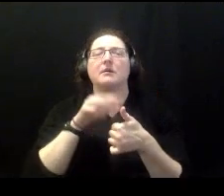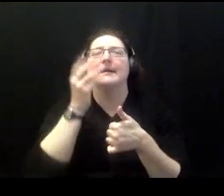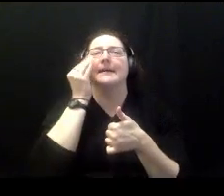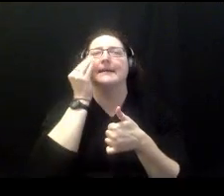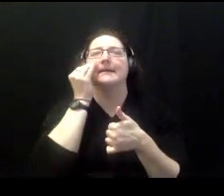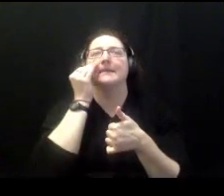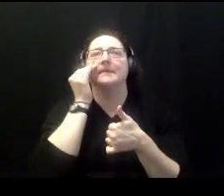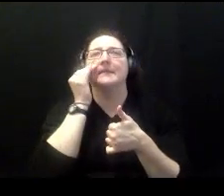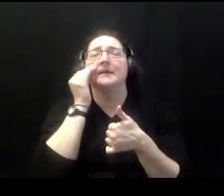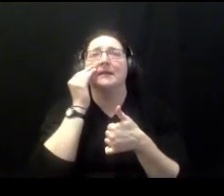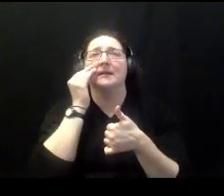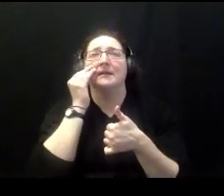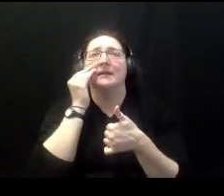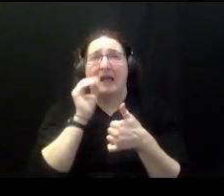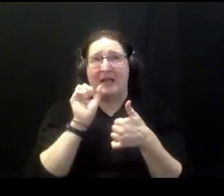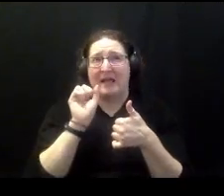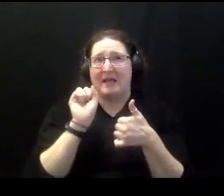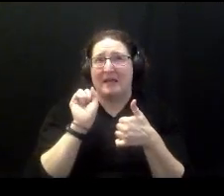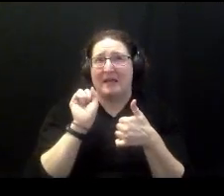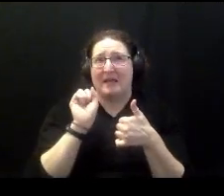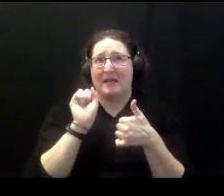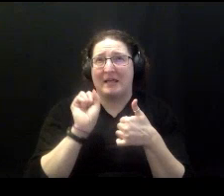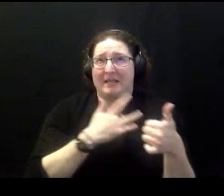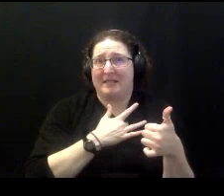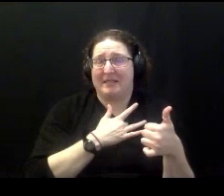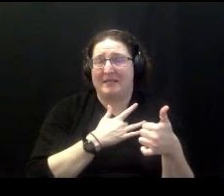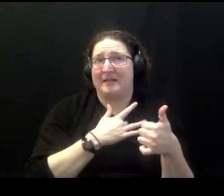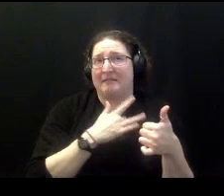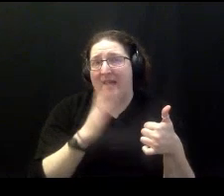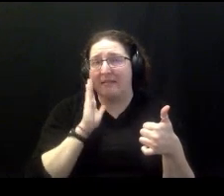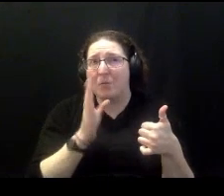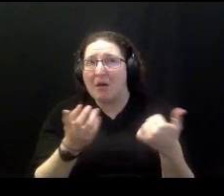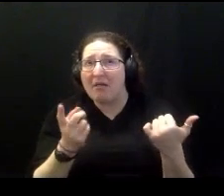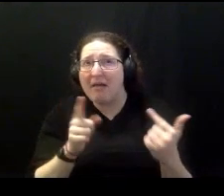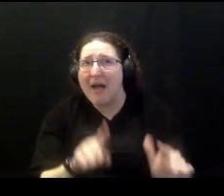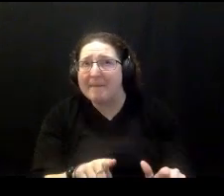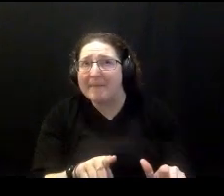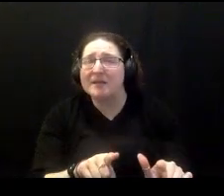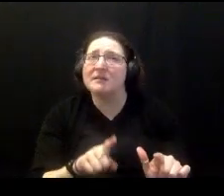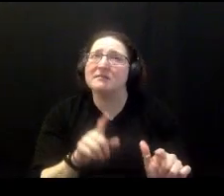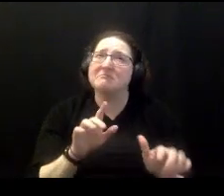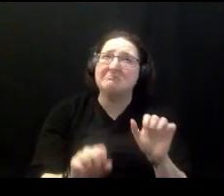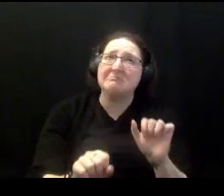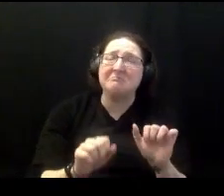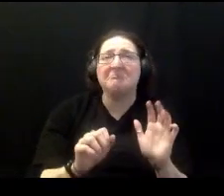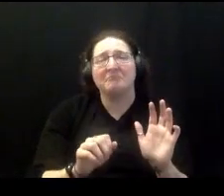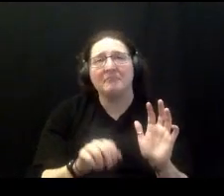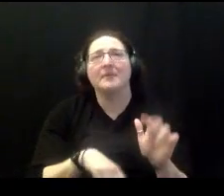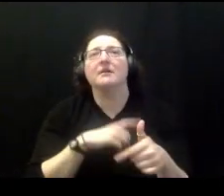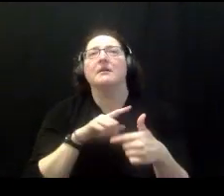that each of these threats or hazards could occur. You will have the opportunity